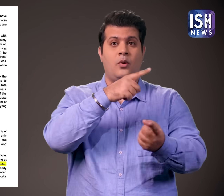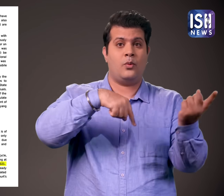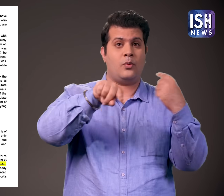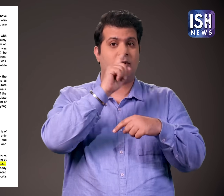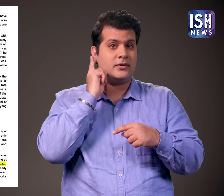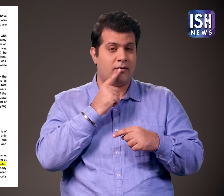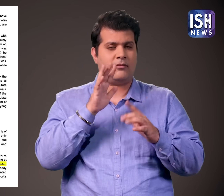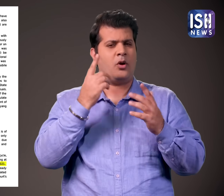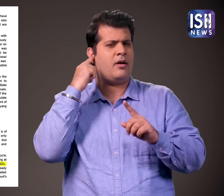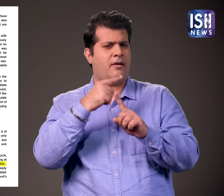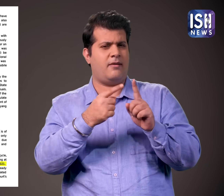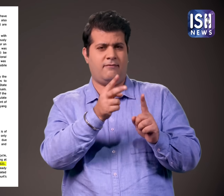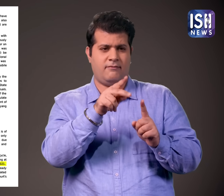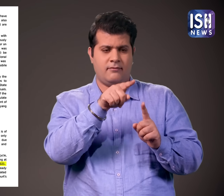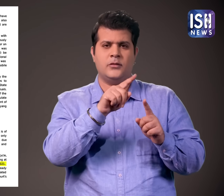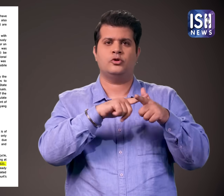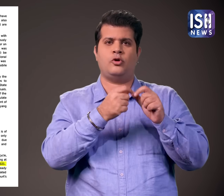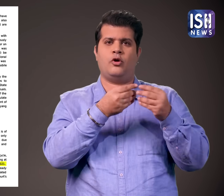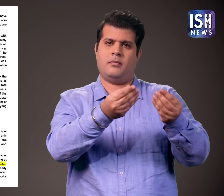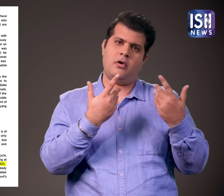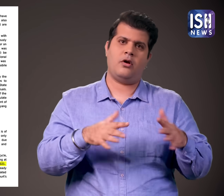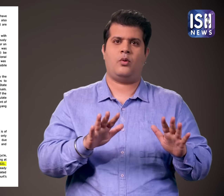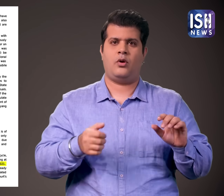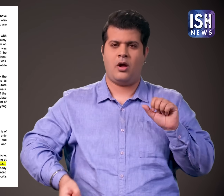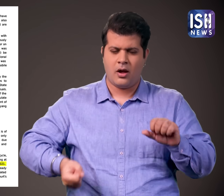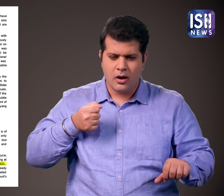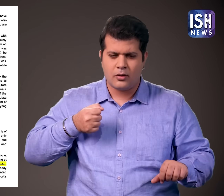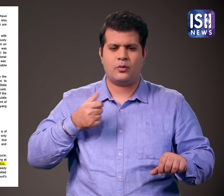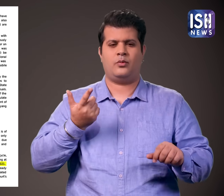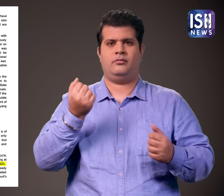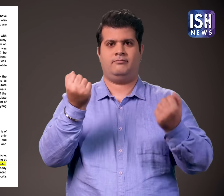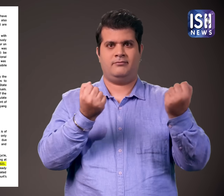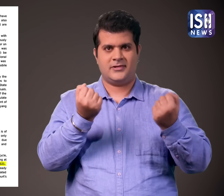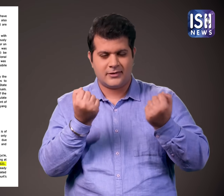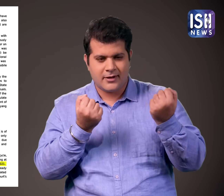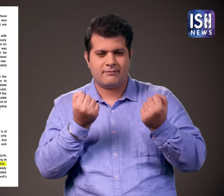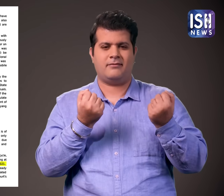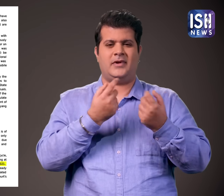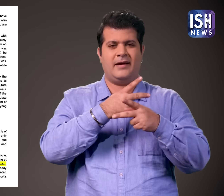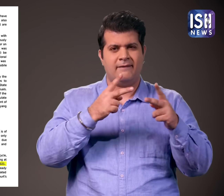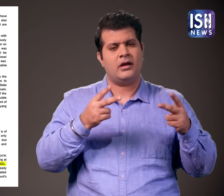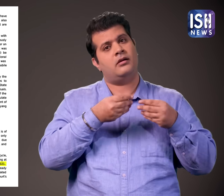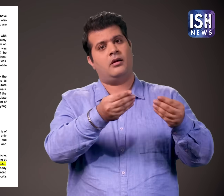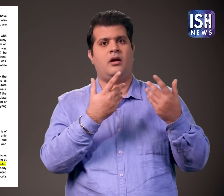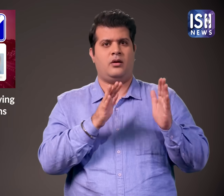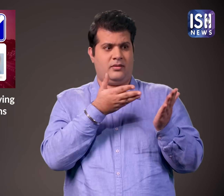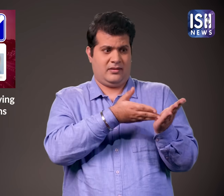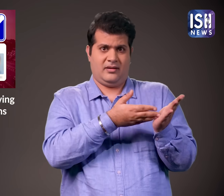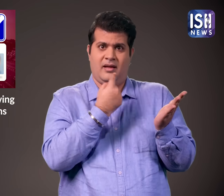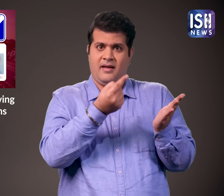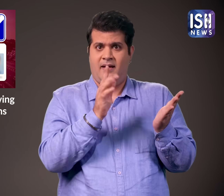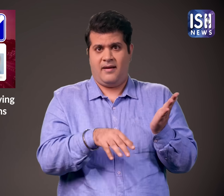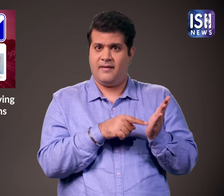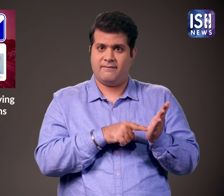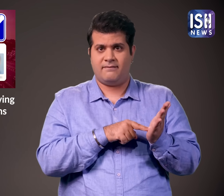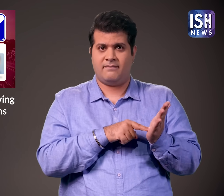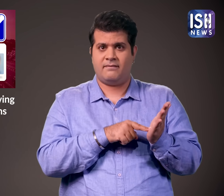notifies the job of Driver (Auto, Bus, etc) is listed as suitable for both Deaf and Hard of Hearing people.